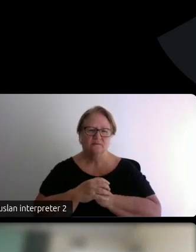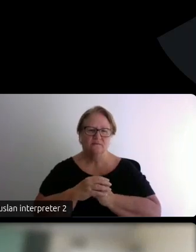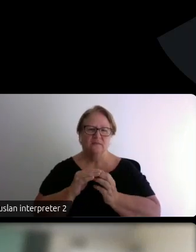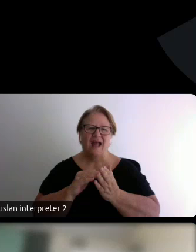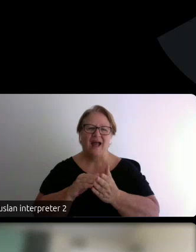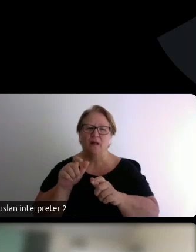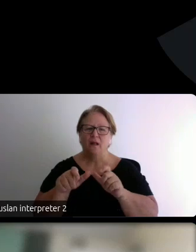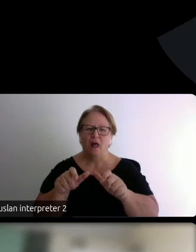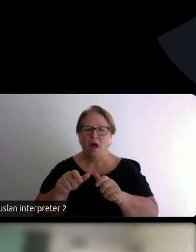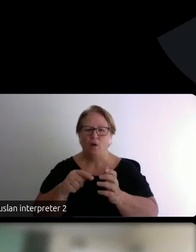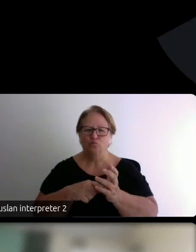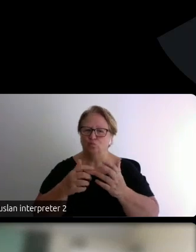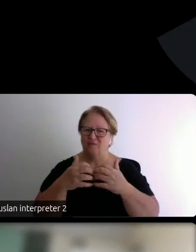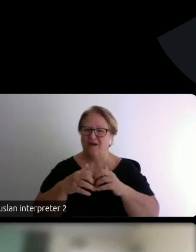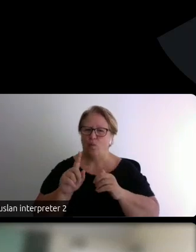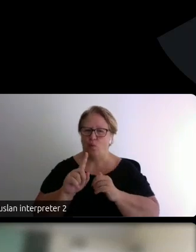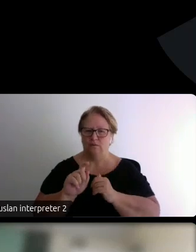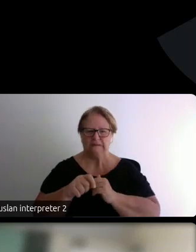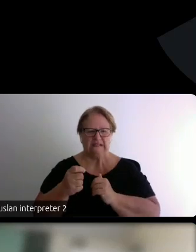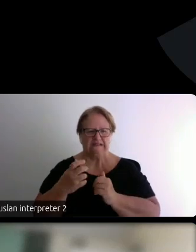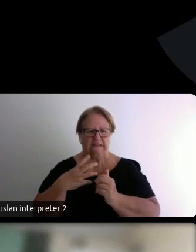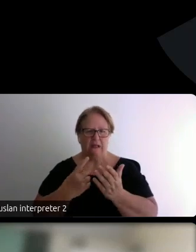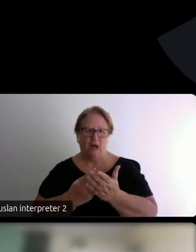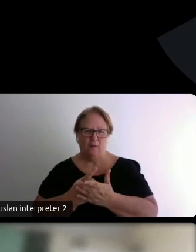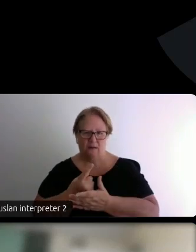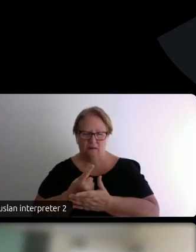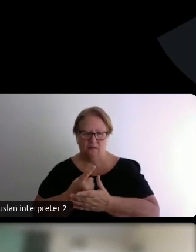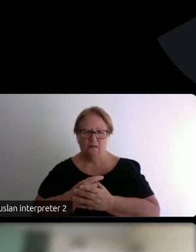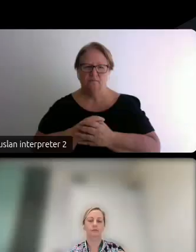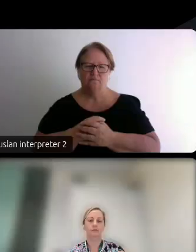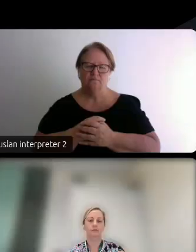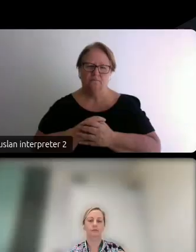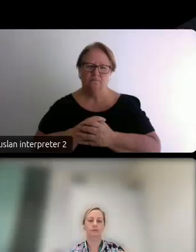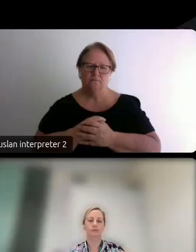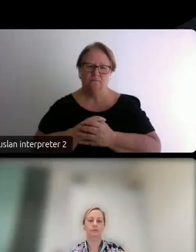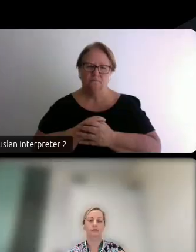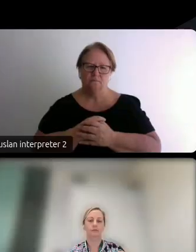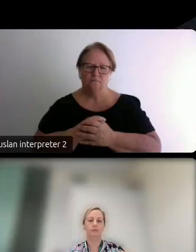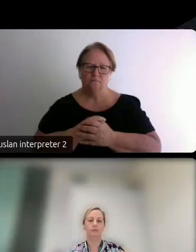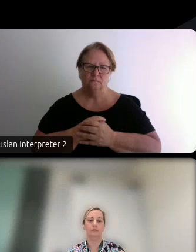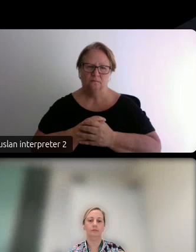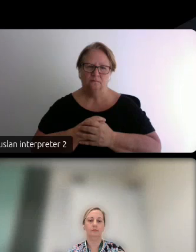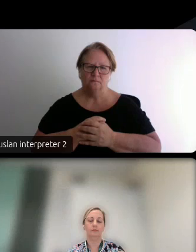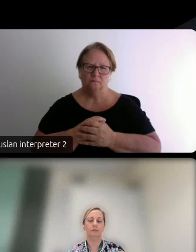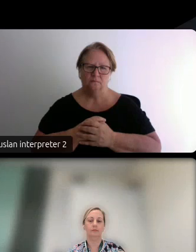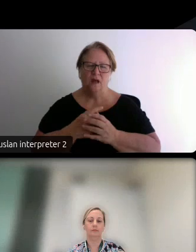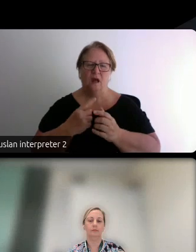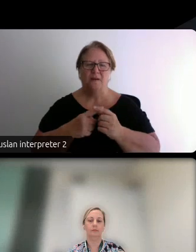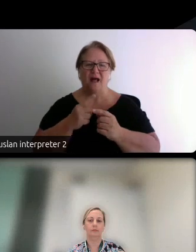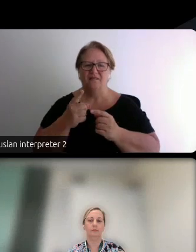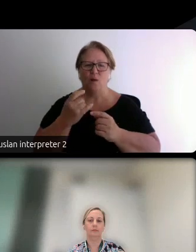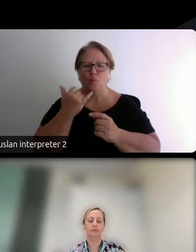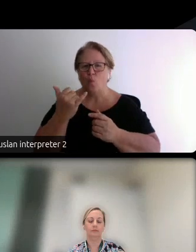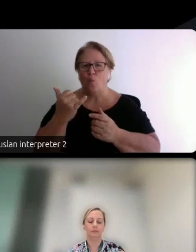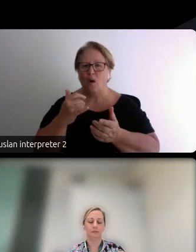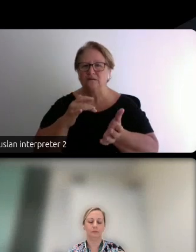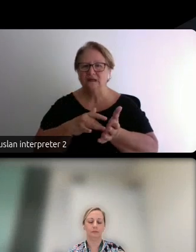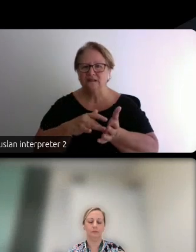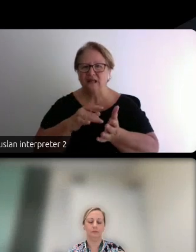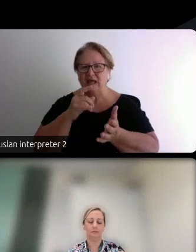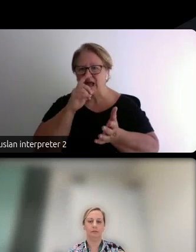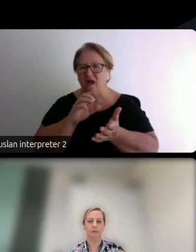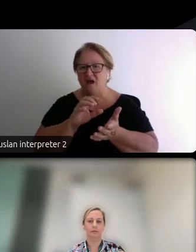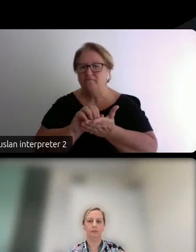next steps might be. and the call centre contact centre can um make some bookings for a very short